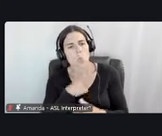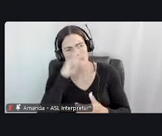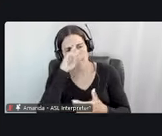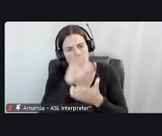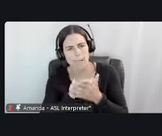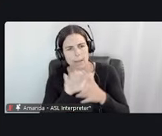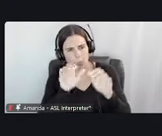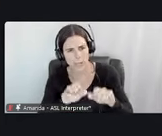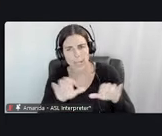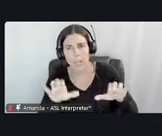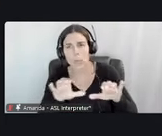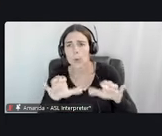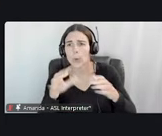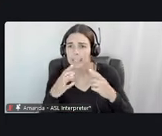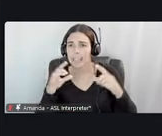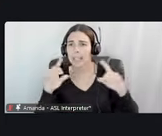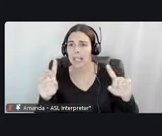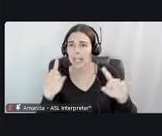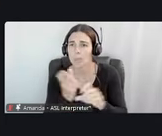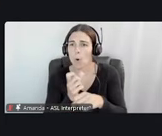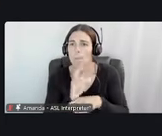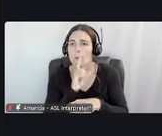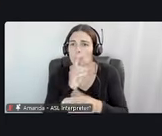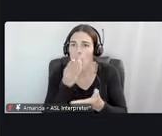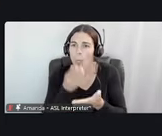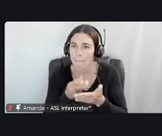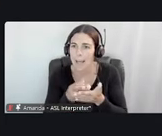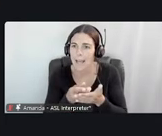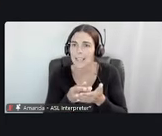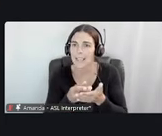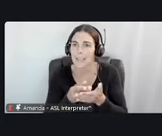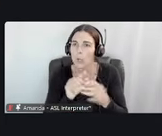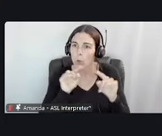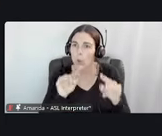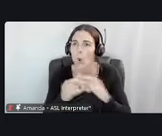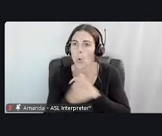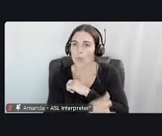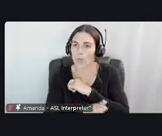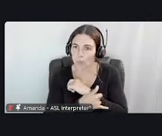make sure the money gets um to rural counties and we believe that we can create a sustainable